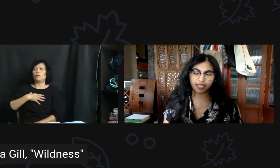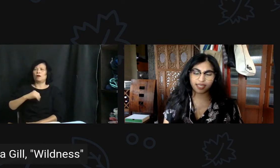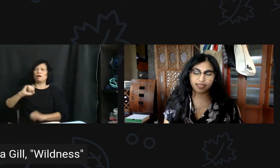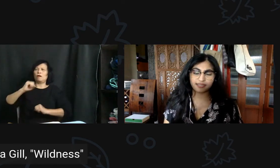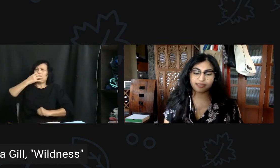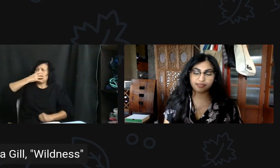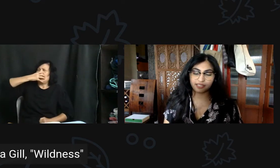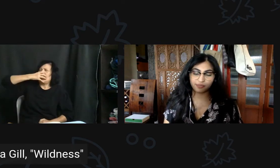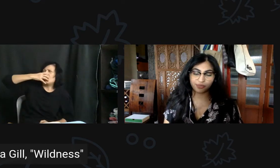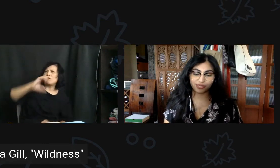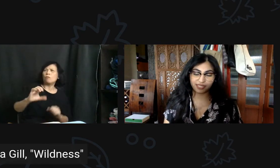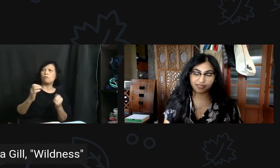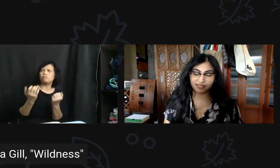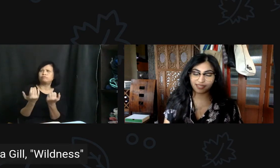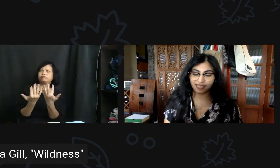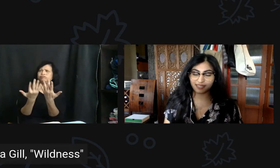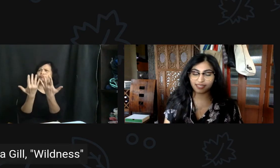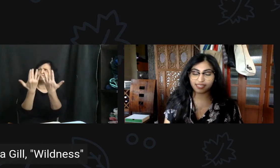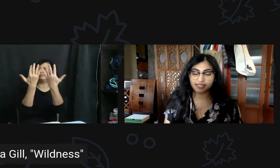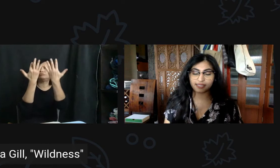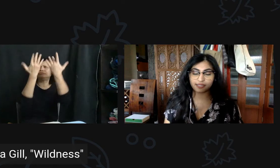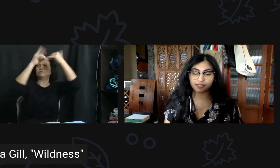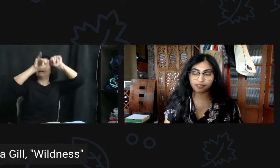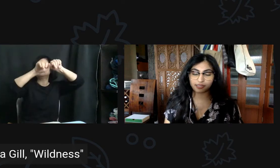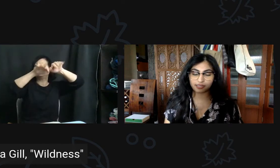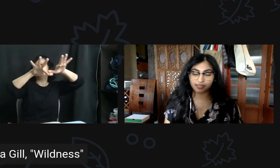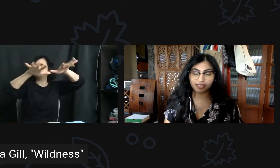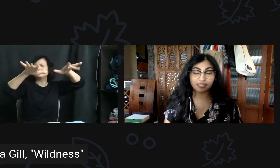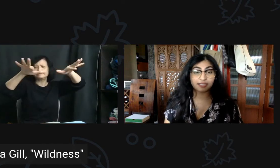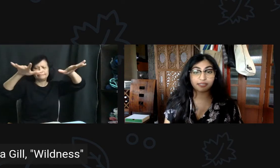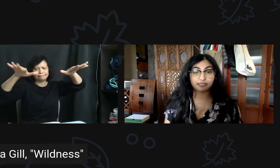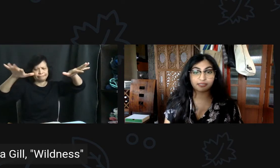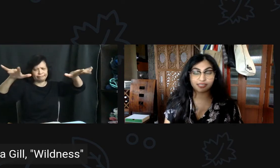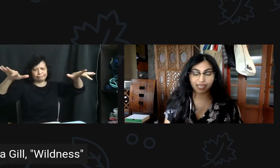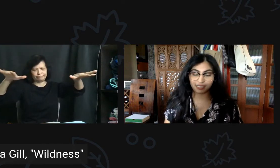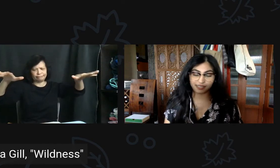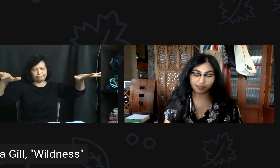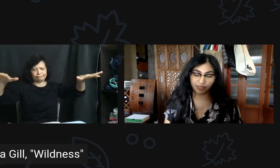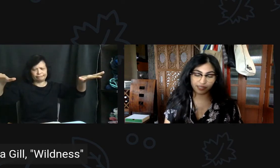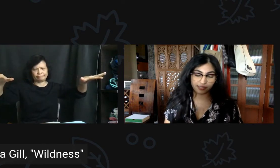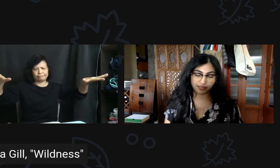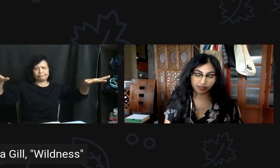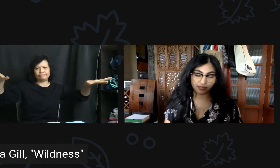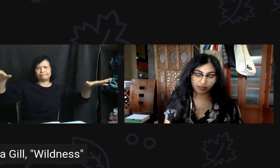They hiss in protest as the heat sizzles, settles and dissipates